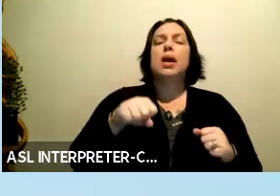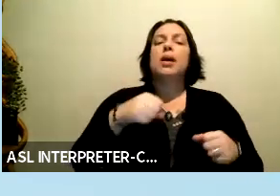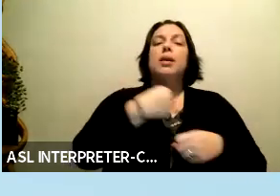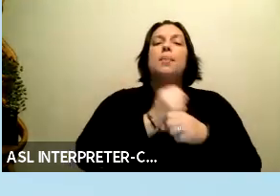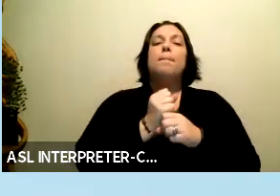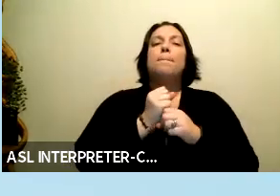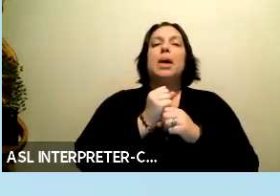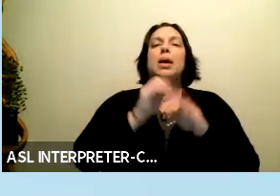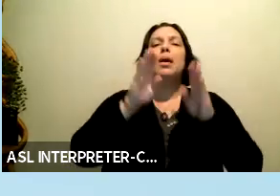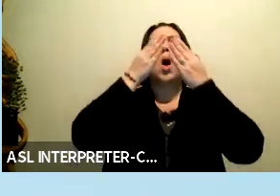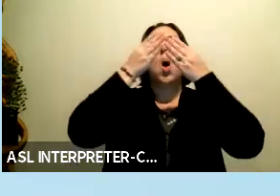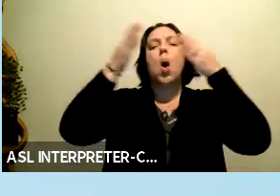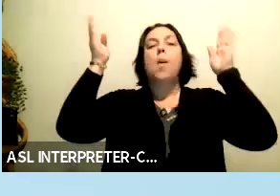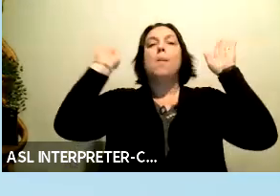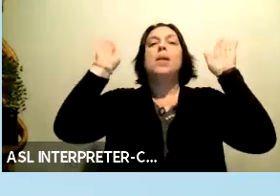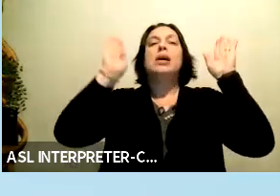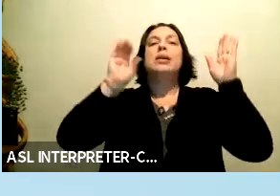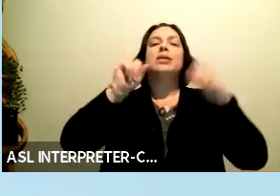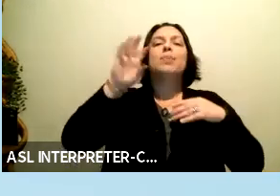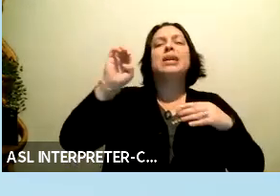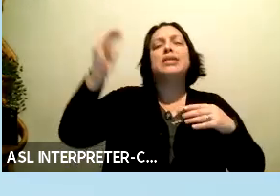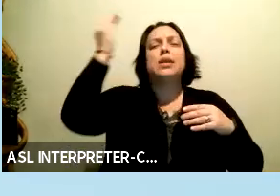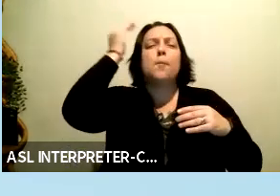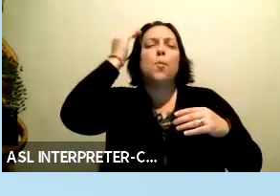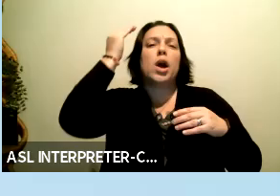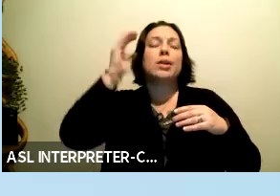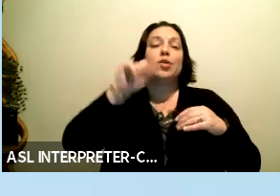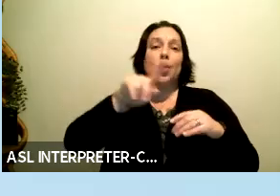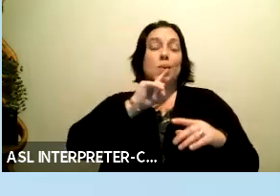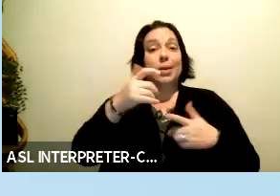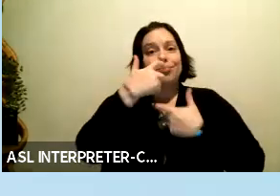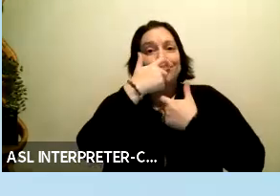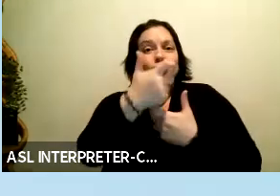new information as you engage this immediate presentation or immediate moment that you're